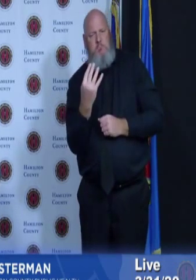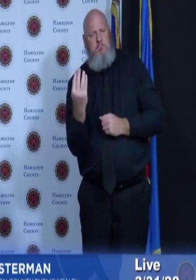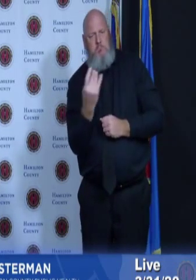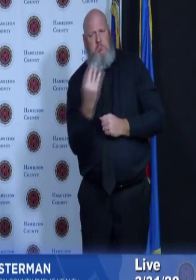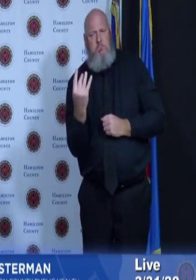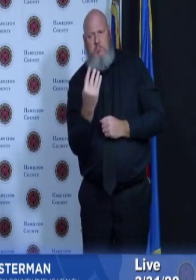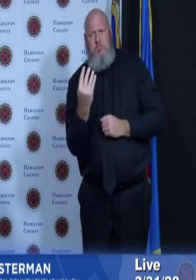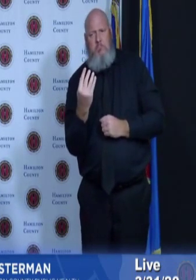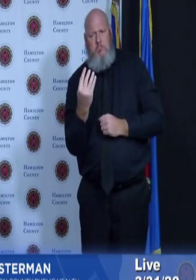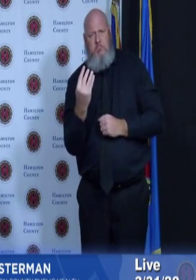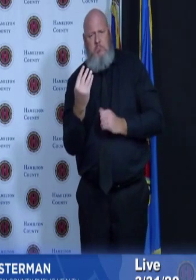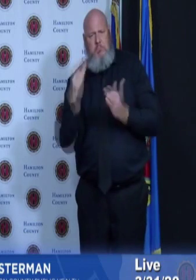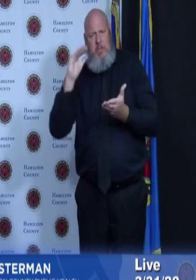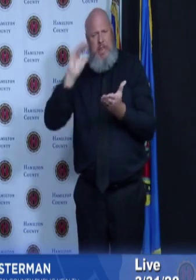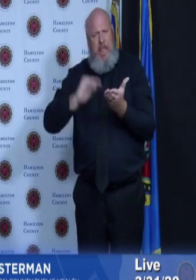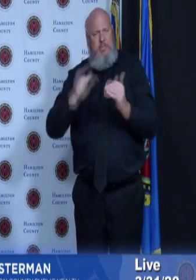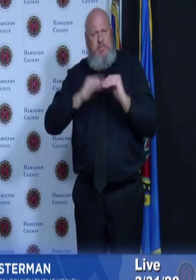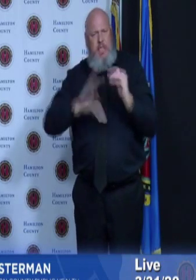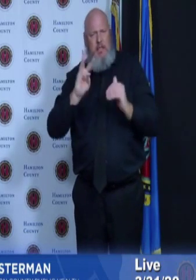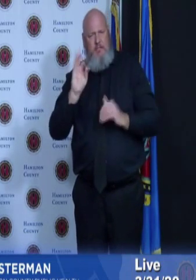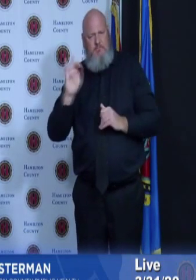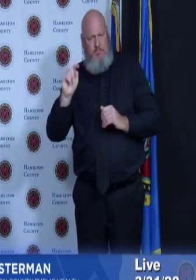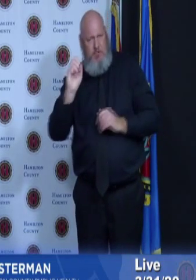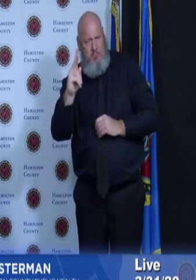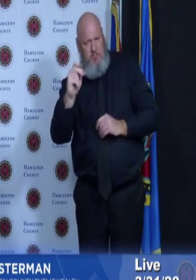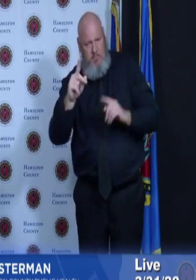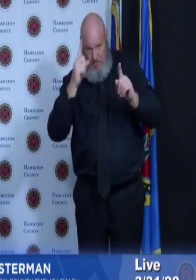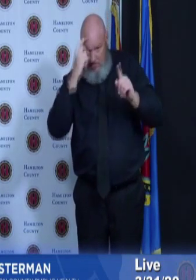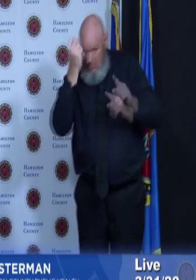when we're in business settings and wherever we may be try the best you can